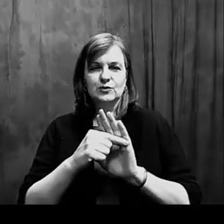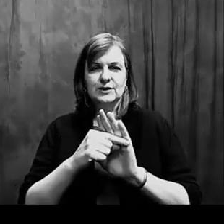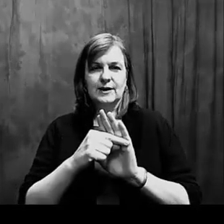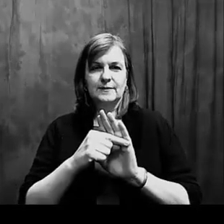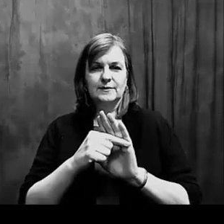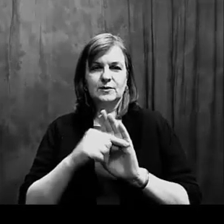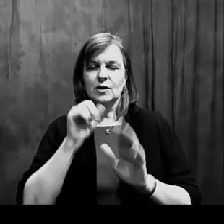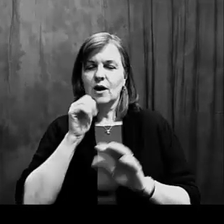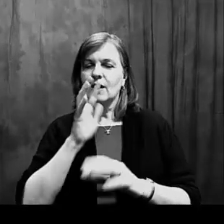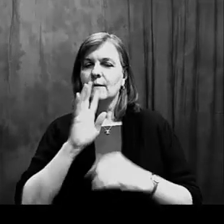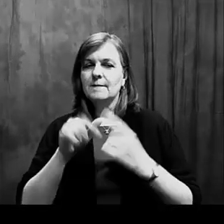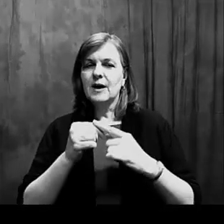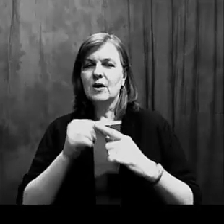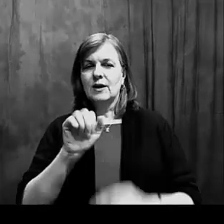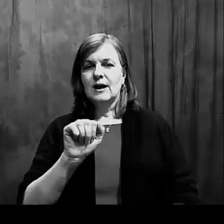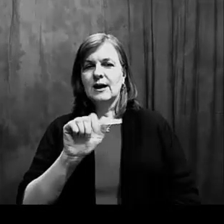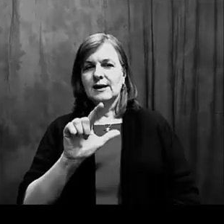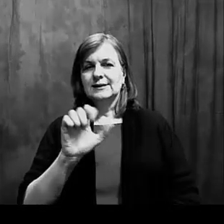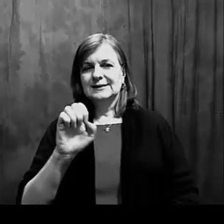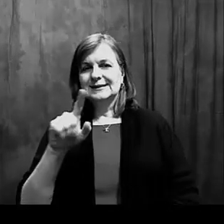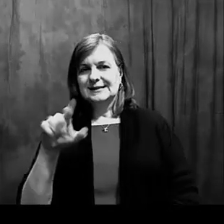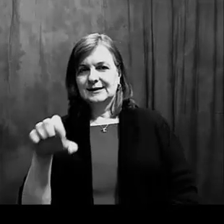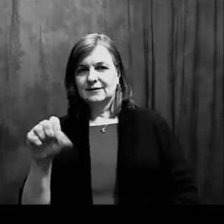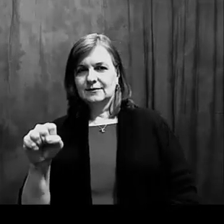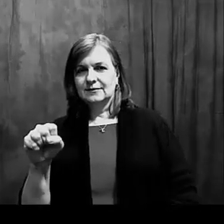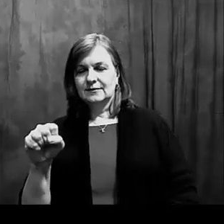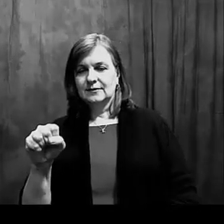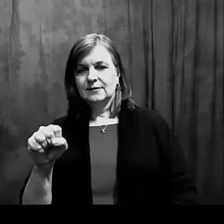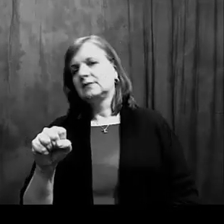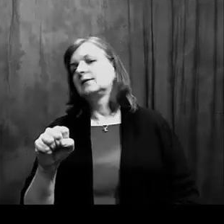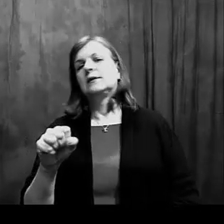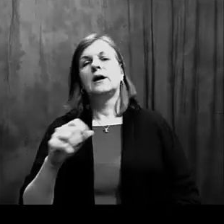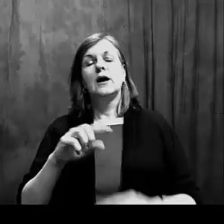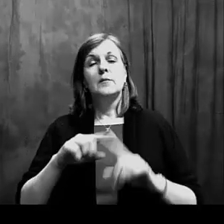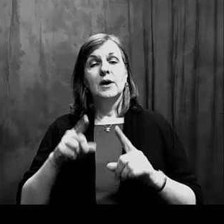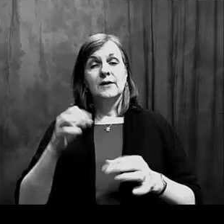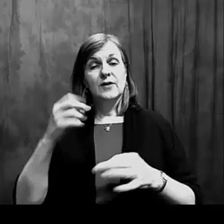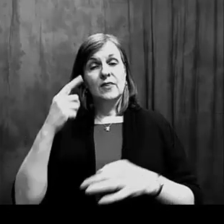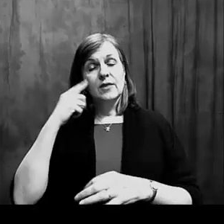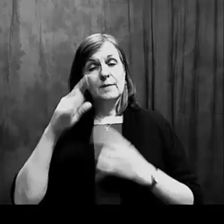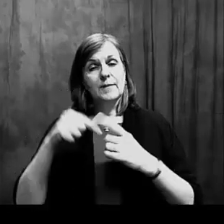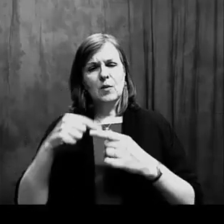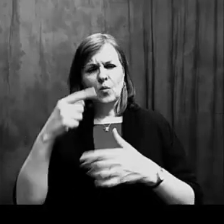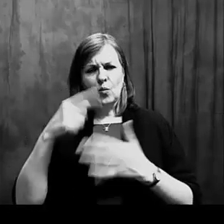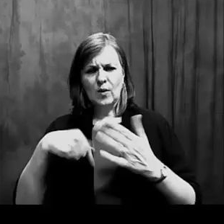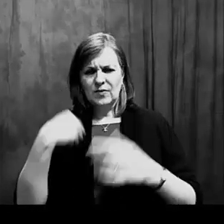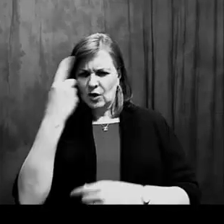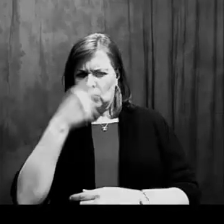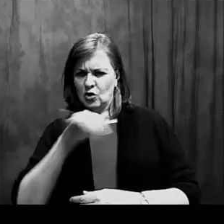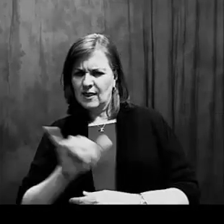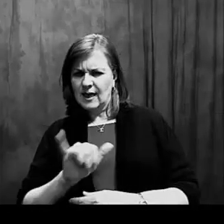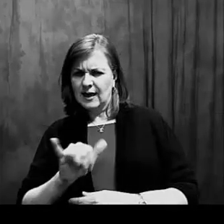and we've crossed it to produce the F1 generation the kids now